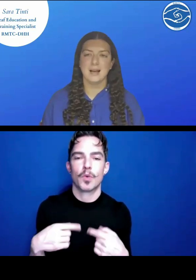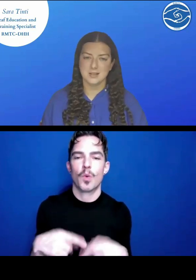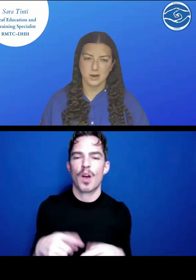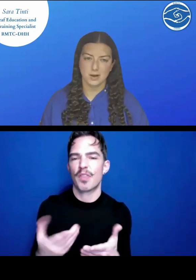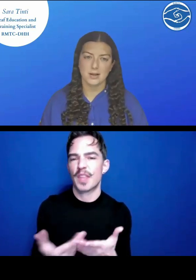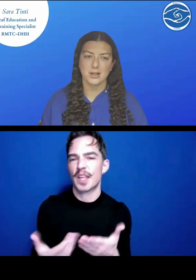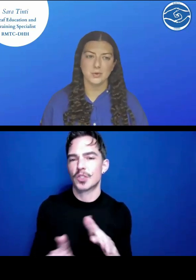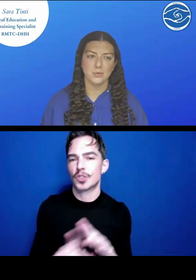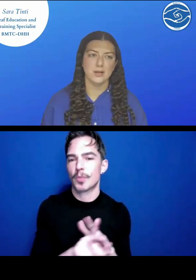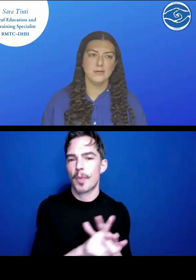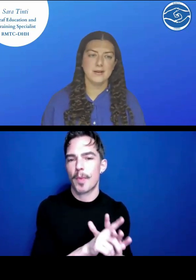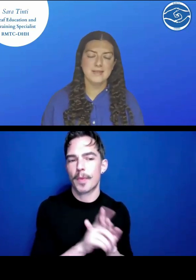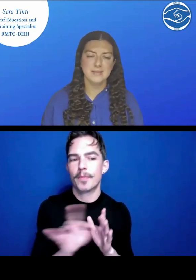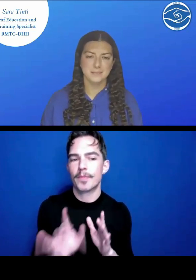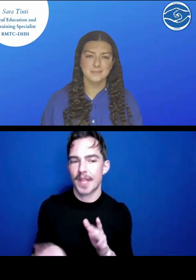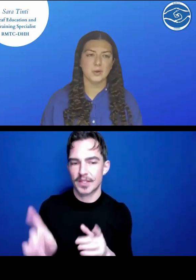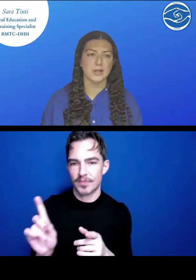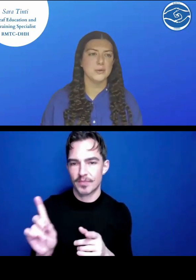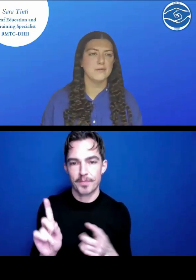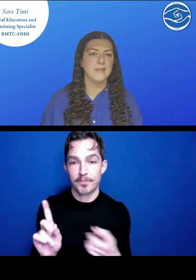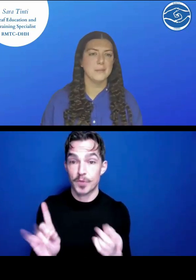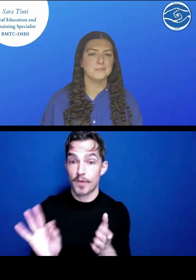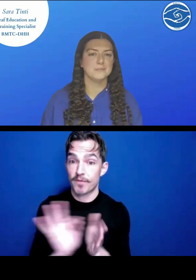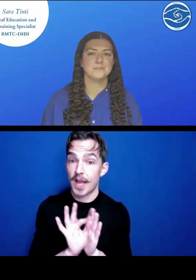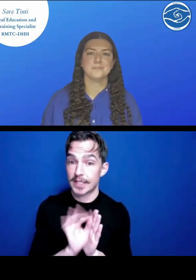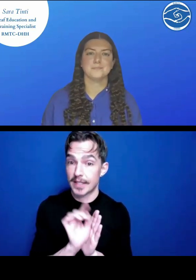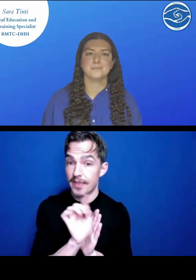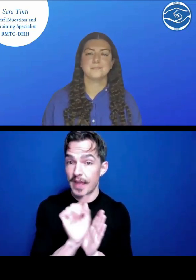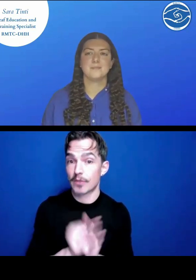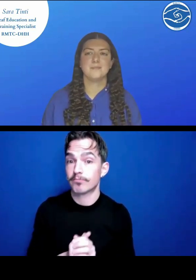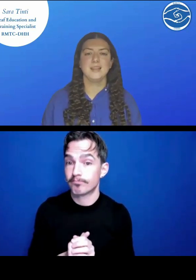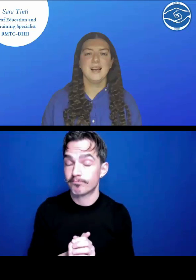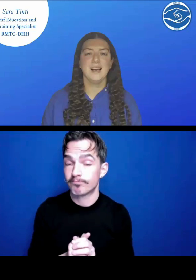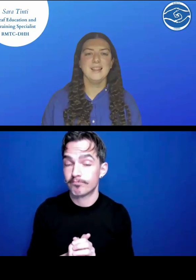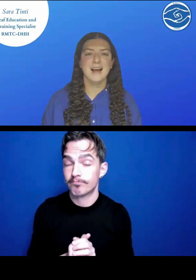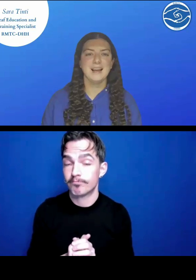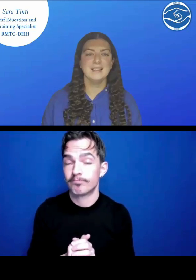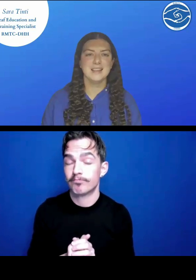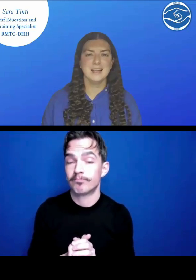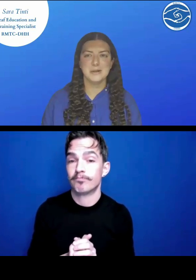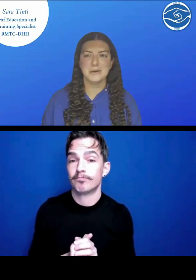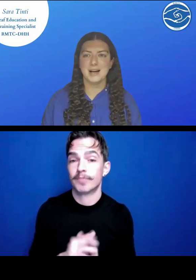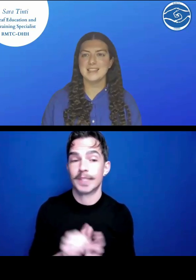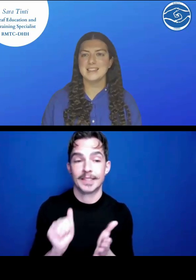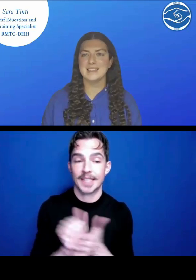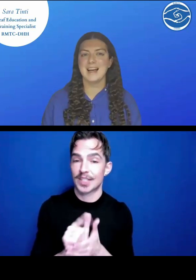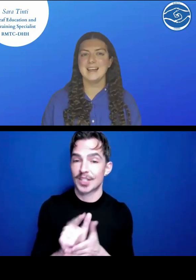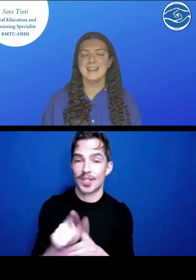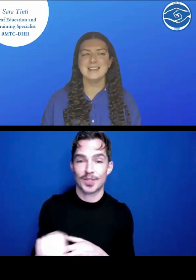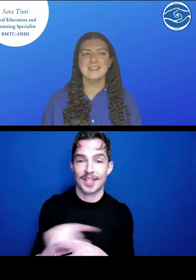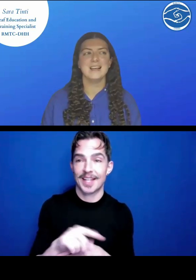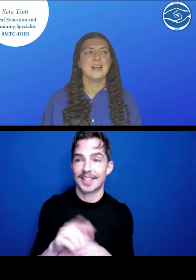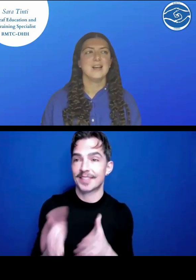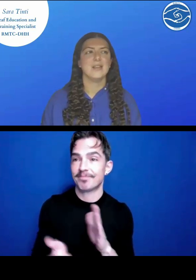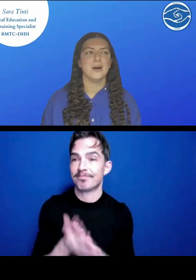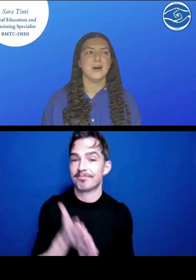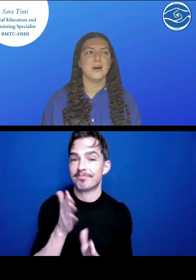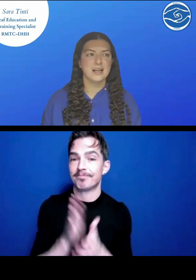that is where you will find where you will find them. And that is it you guys. That is the own